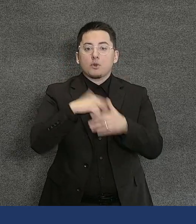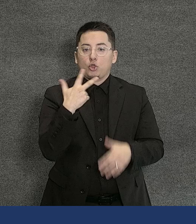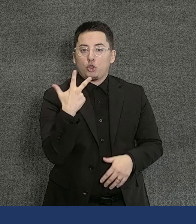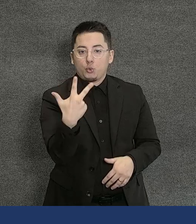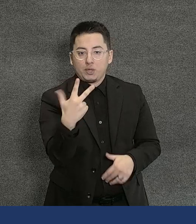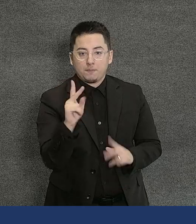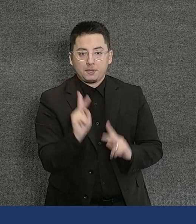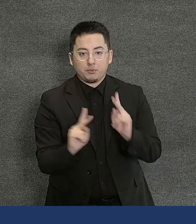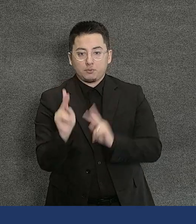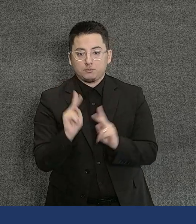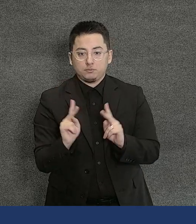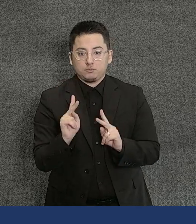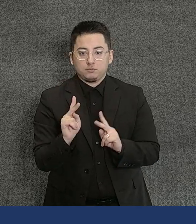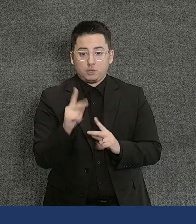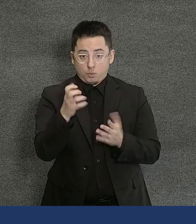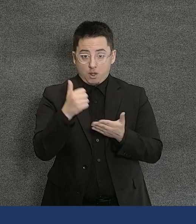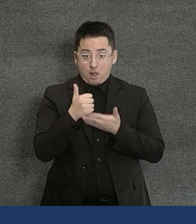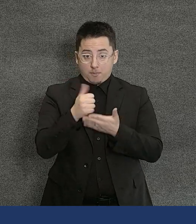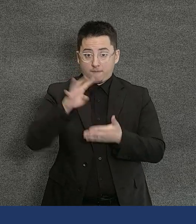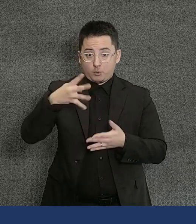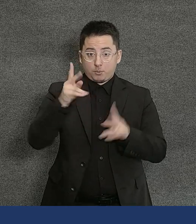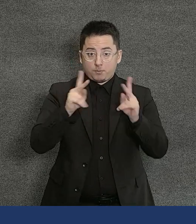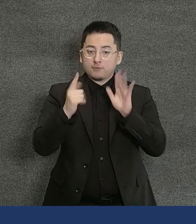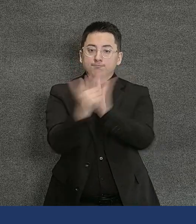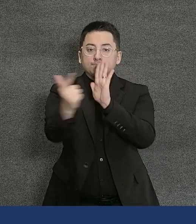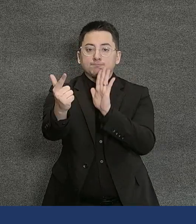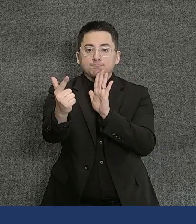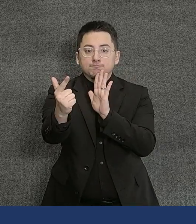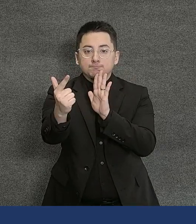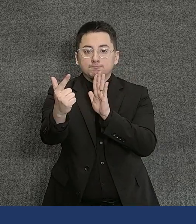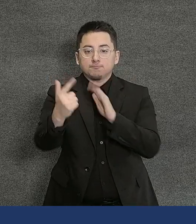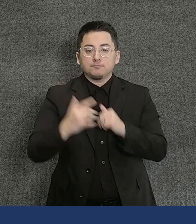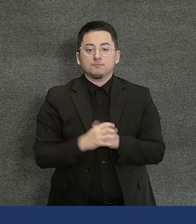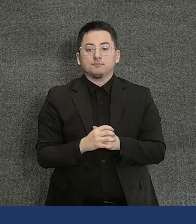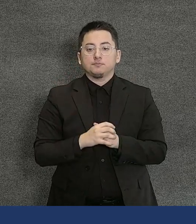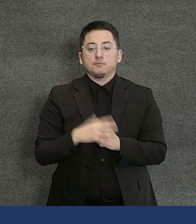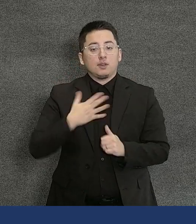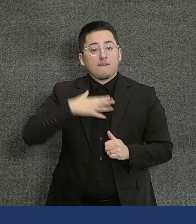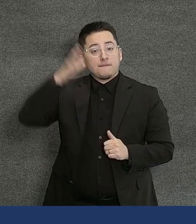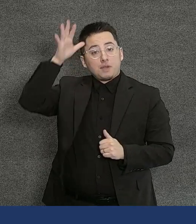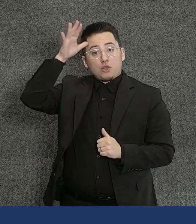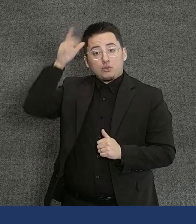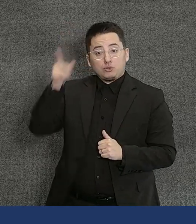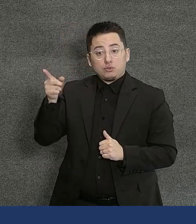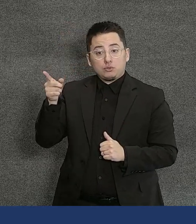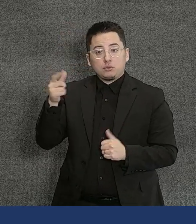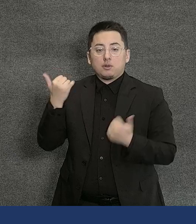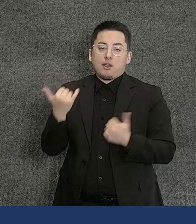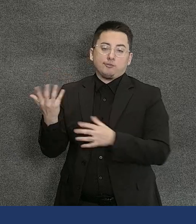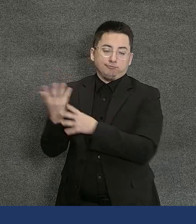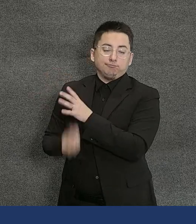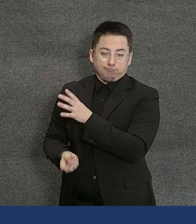So you could assist three people. So my late father, later in life, had a severe disability.